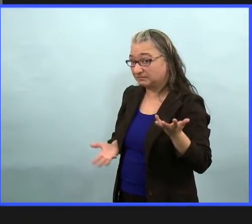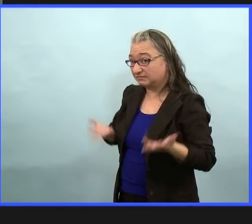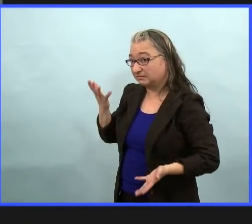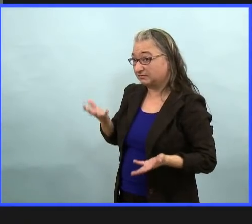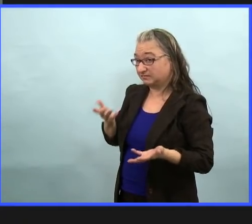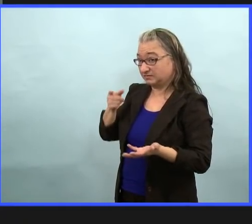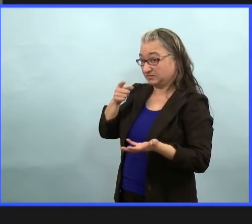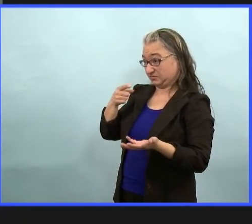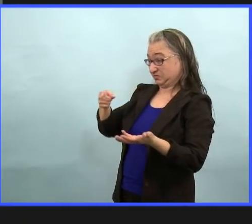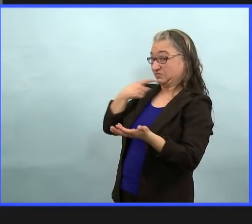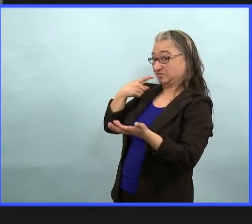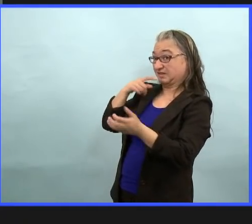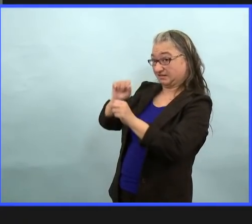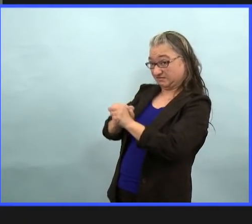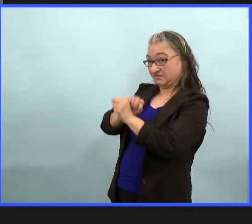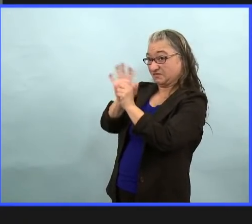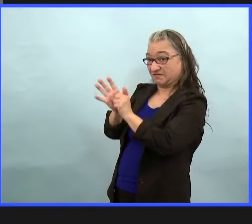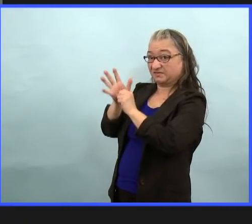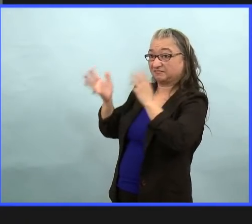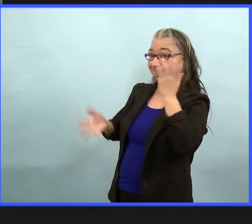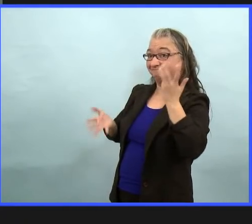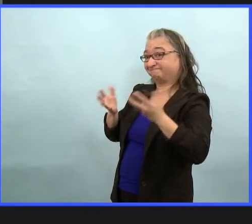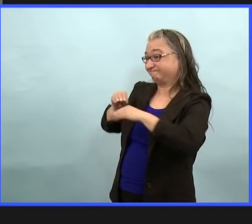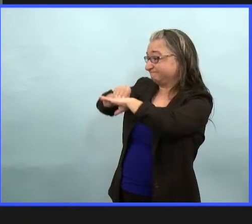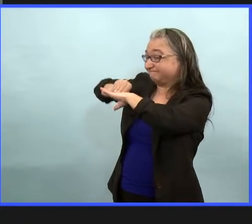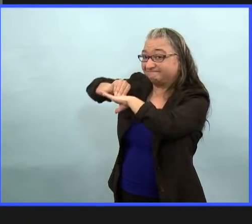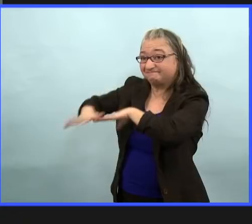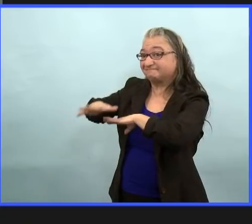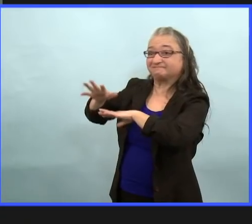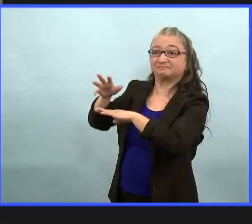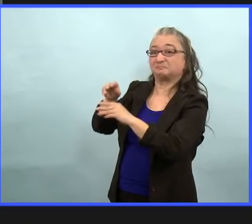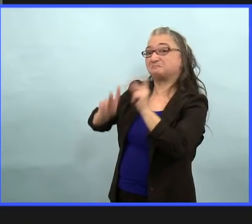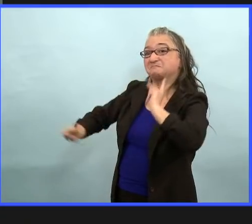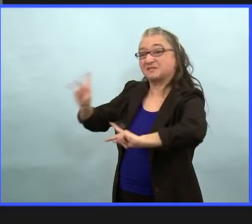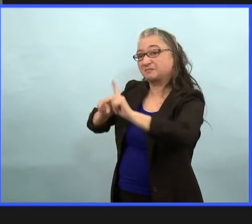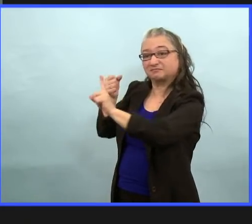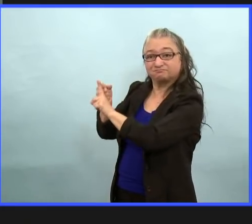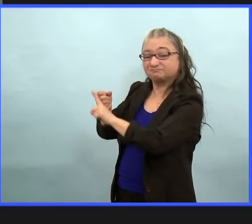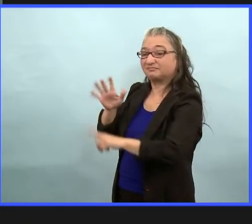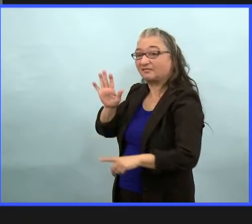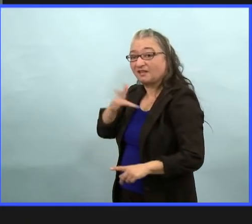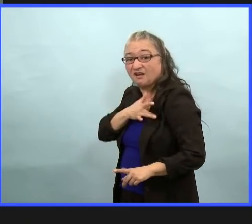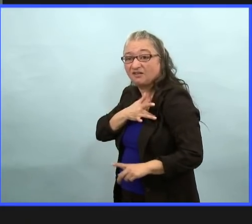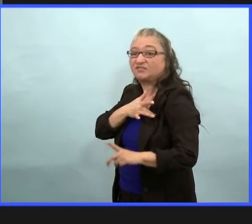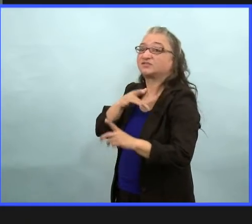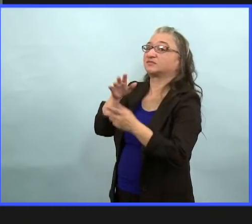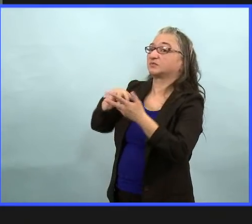can weaken somebody for other areas such as heart conditions or kidney conditions or whatnot what